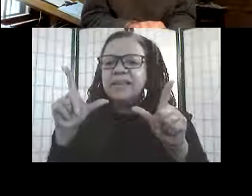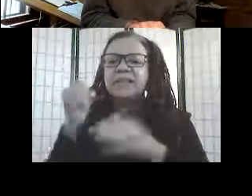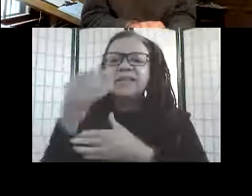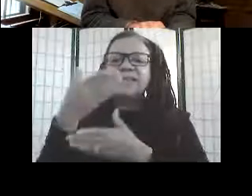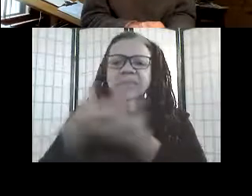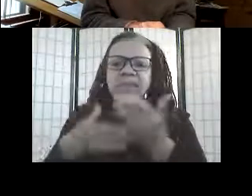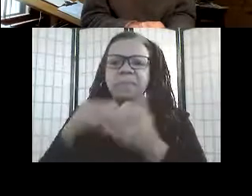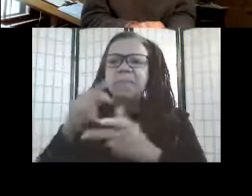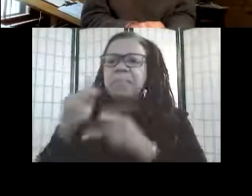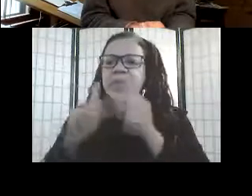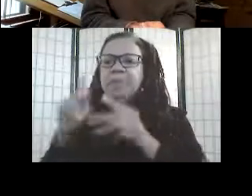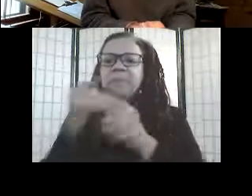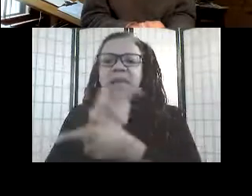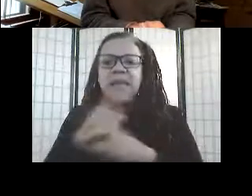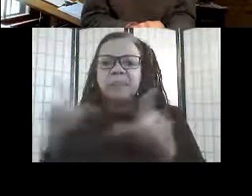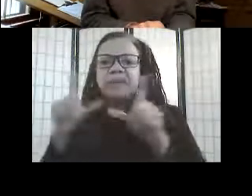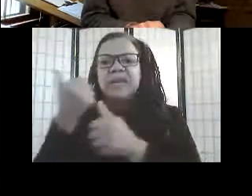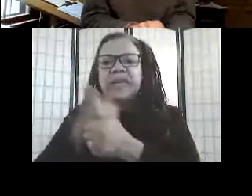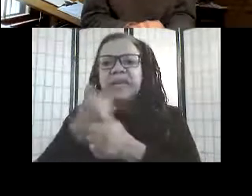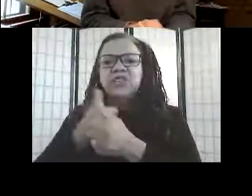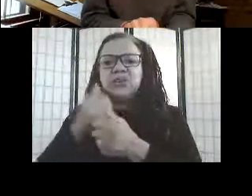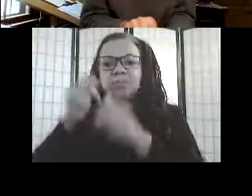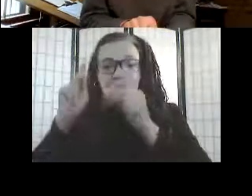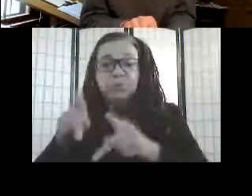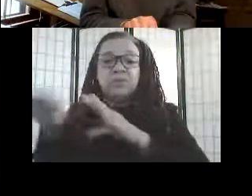means for EACH TO DO AS HE PLEASES with HIMSELF and the PRODUCTS of his LABOR.